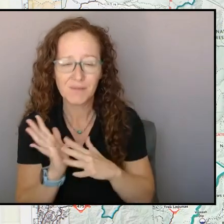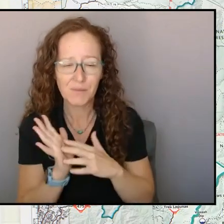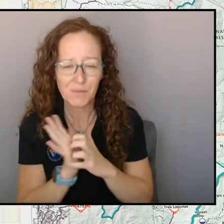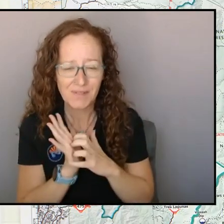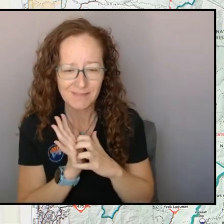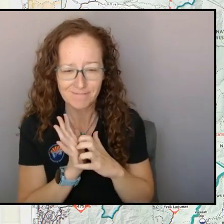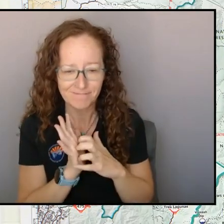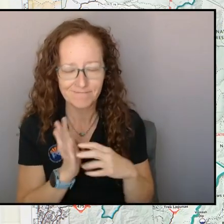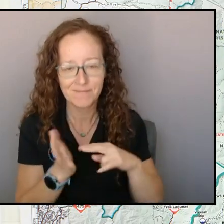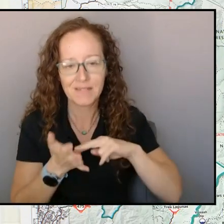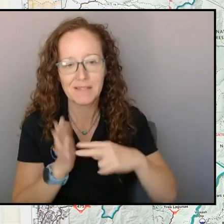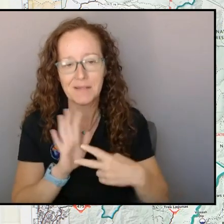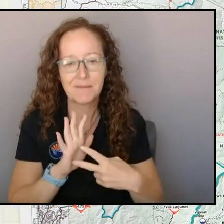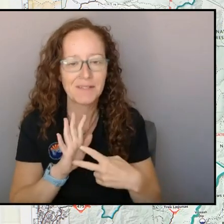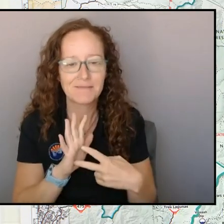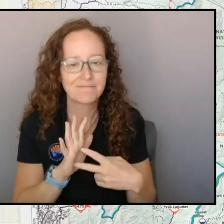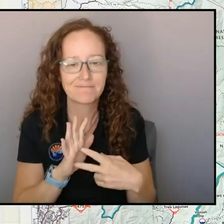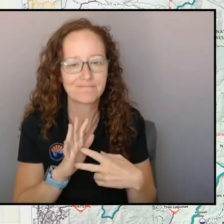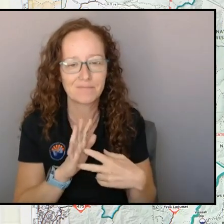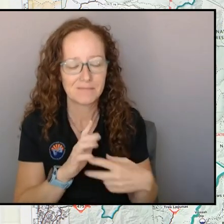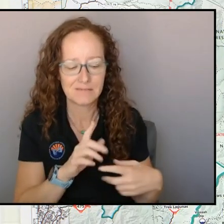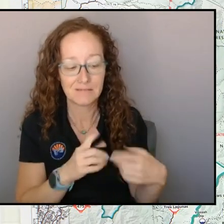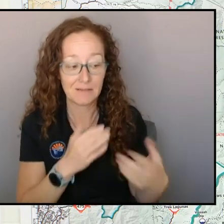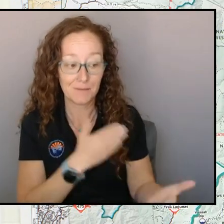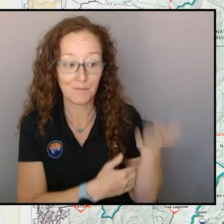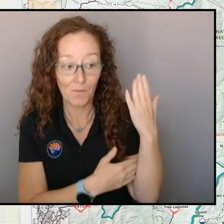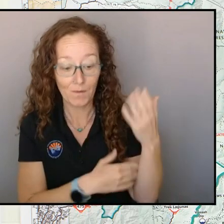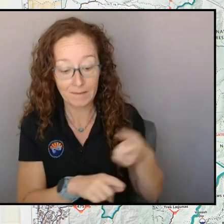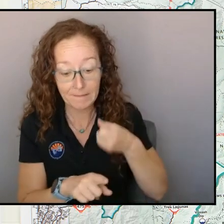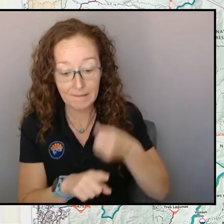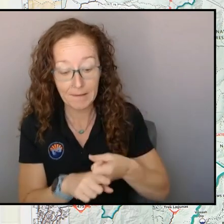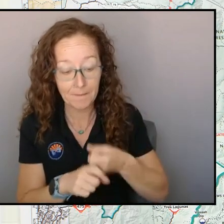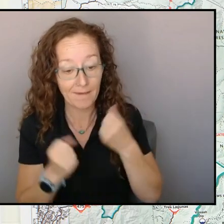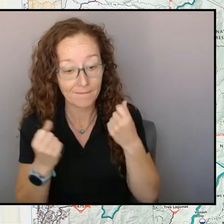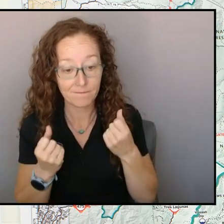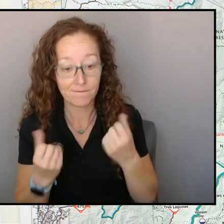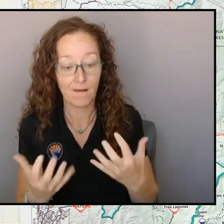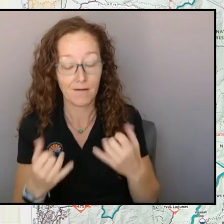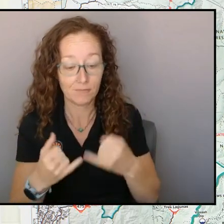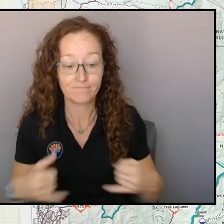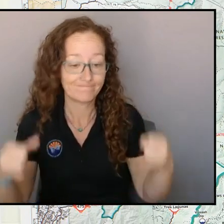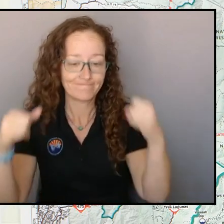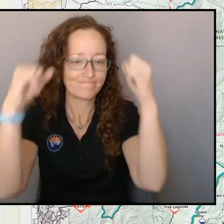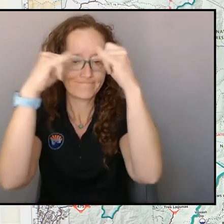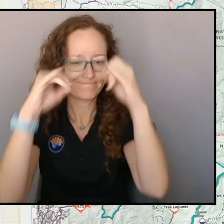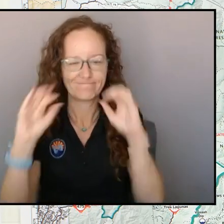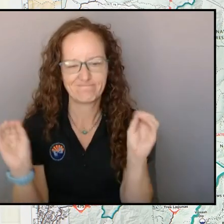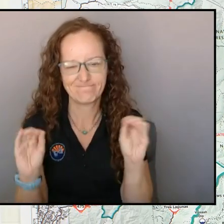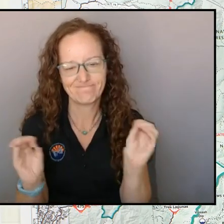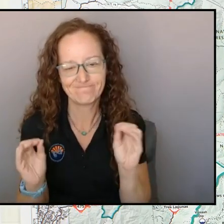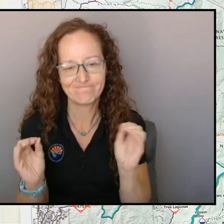perimeter here this morning. So, it's kind of like the two different versions of this that we've talked about in the past